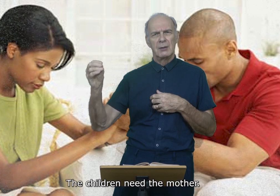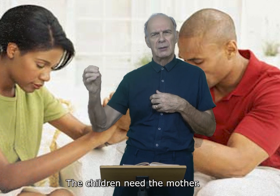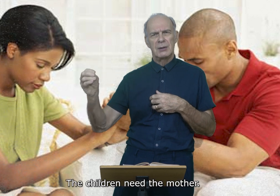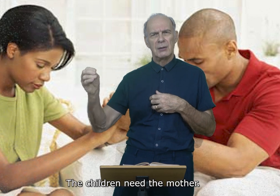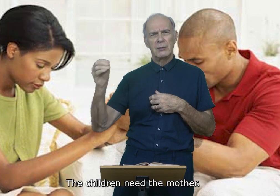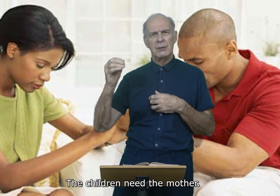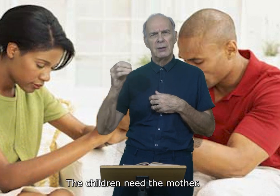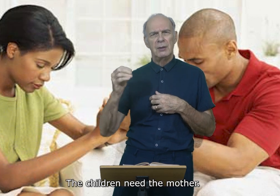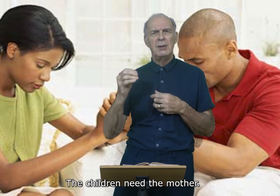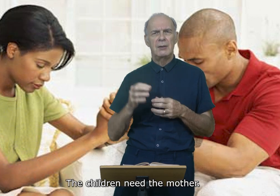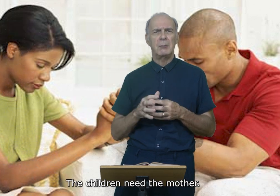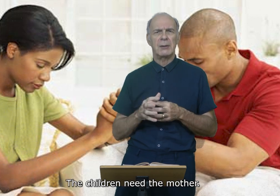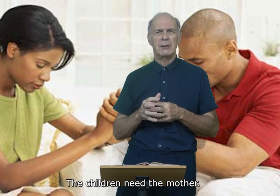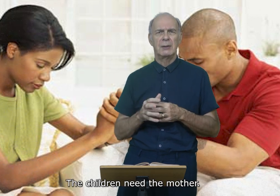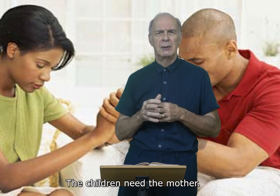The children need the mother.